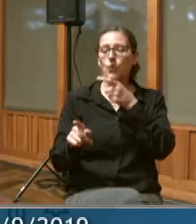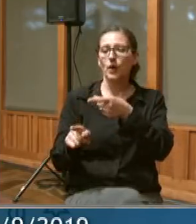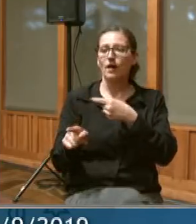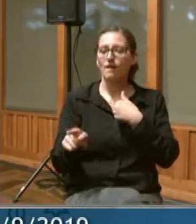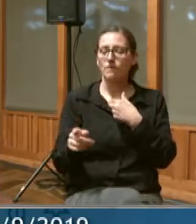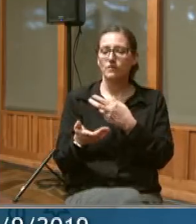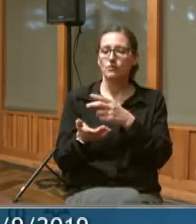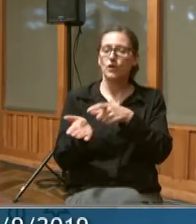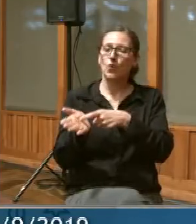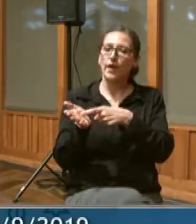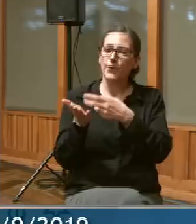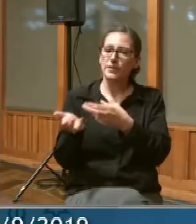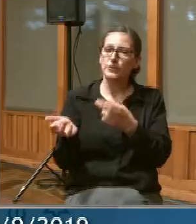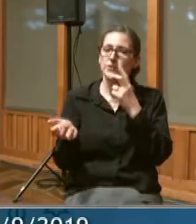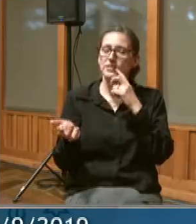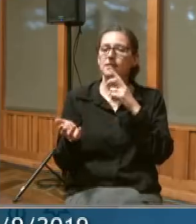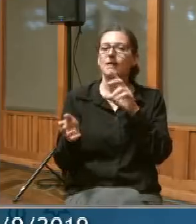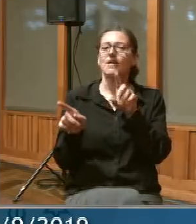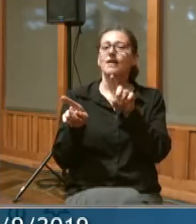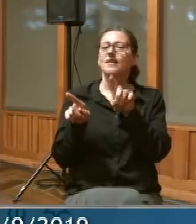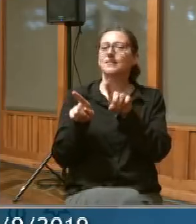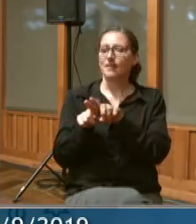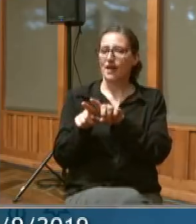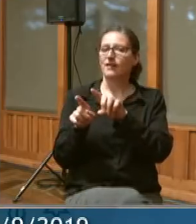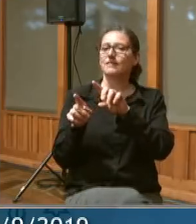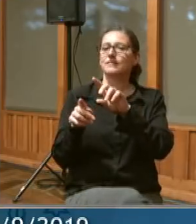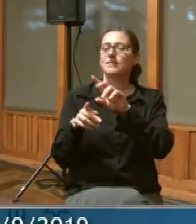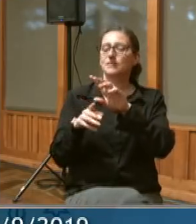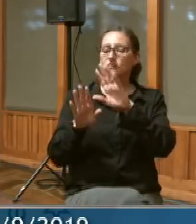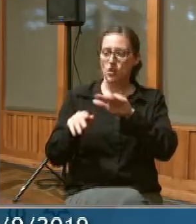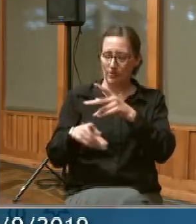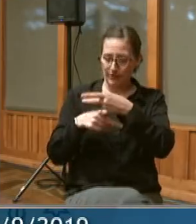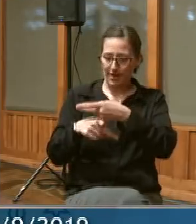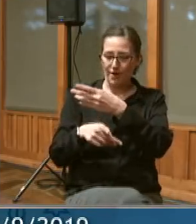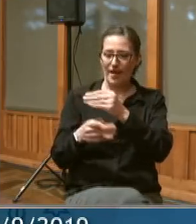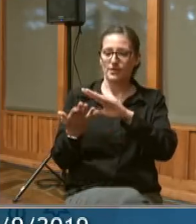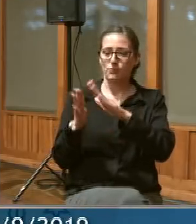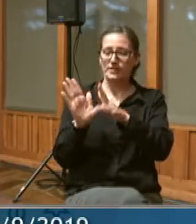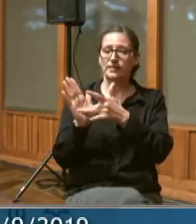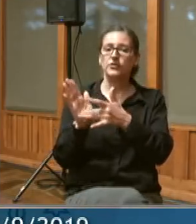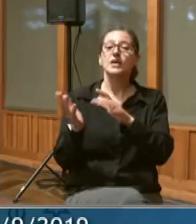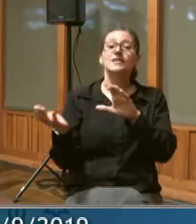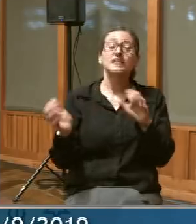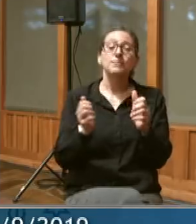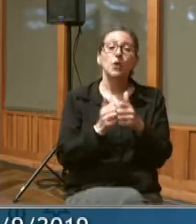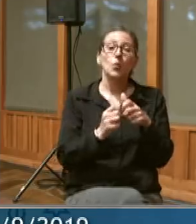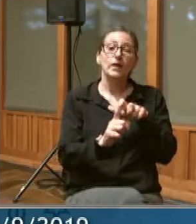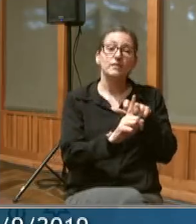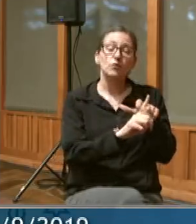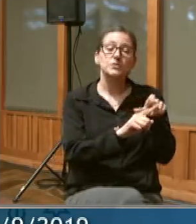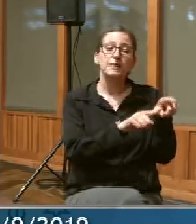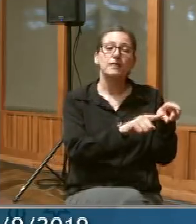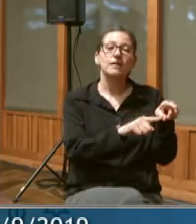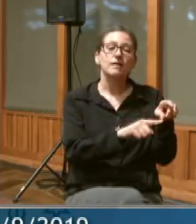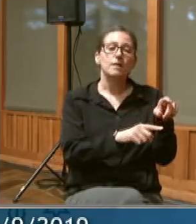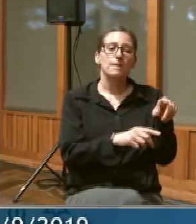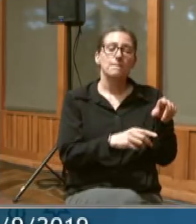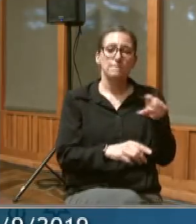REDUCTION UNIT MUST BE DISBANDED. THE SIX TO 7 MILLION WOULD BE BETTER INVESTED IN RESOURCES FOR PEOPLE AND COMMUNITIES LIKE CHILD CARE AND COMMUNITY